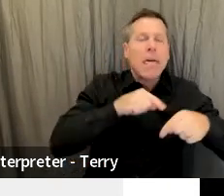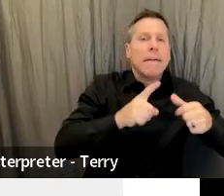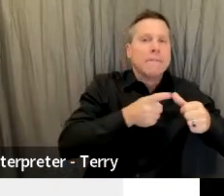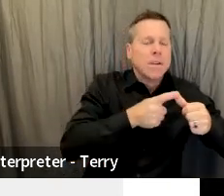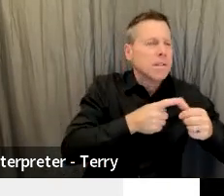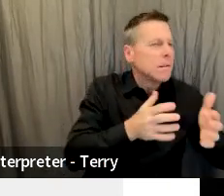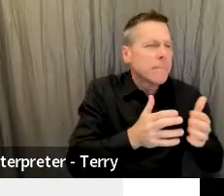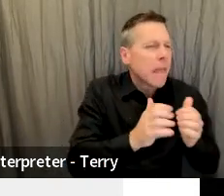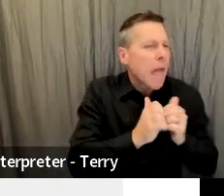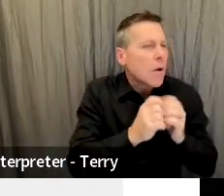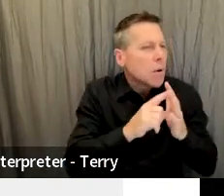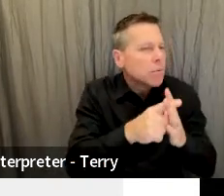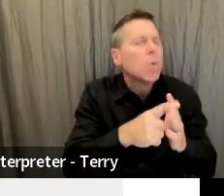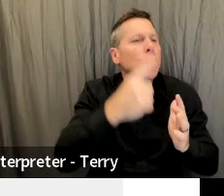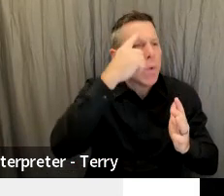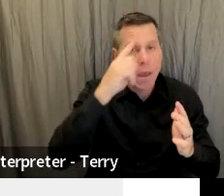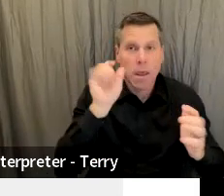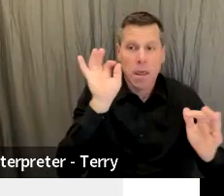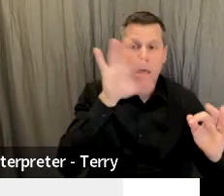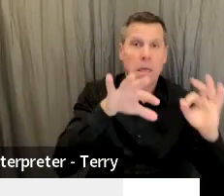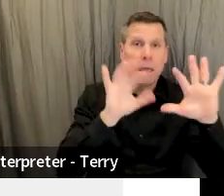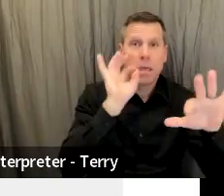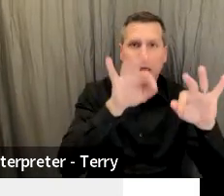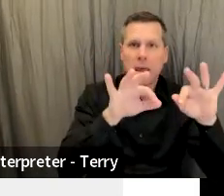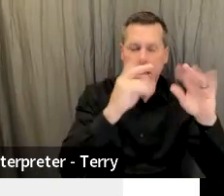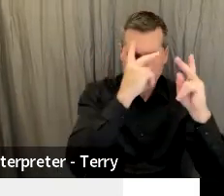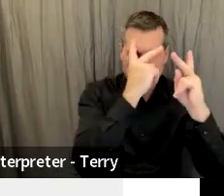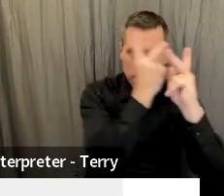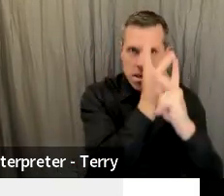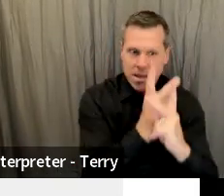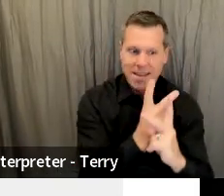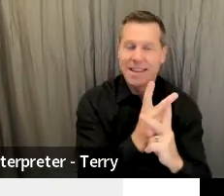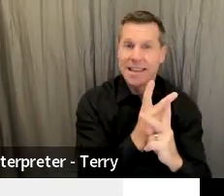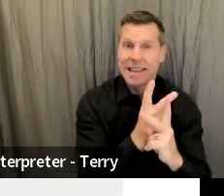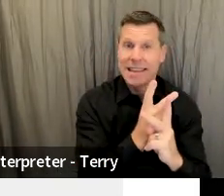And so I think had we known what we were getting into,